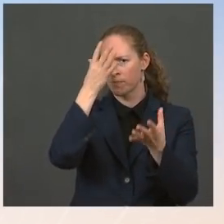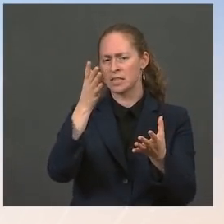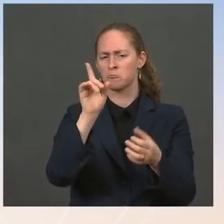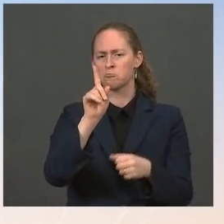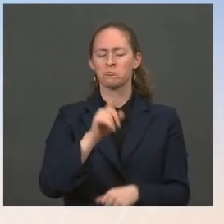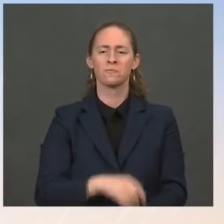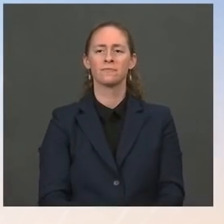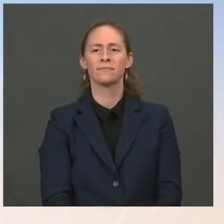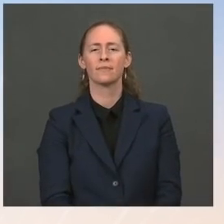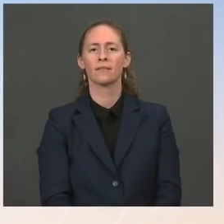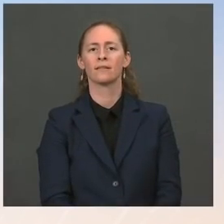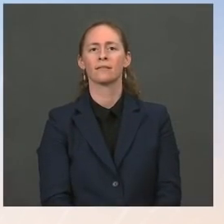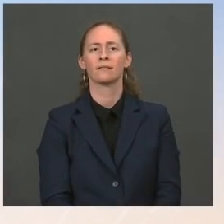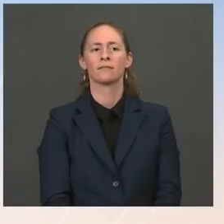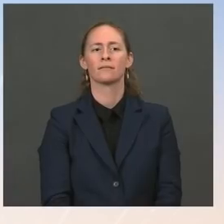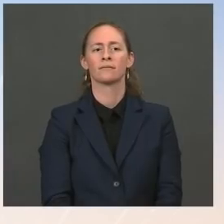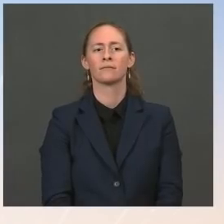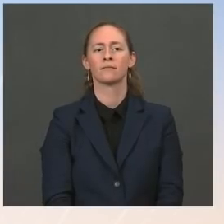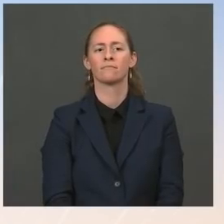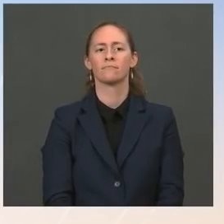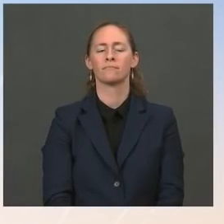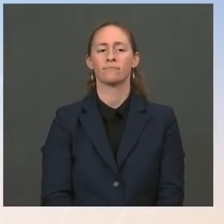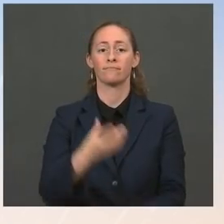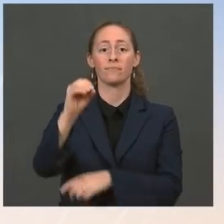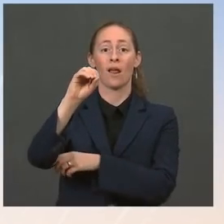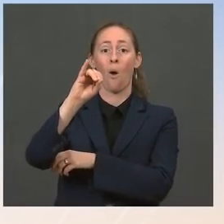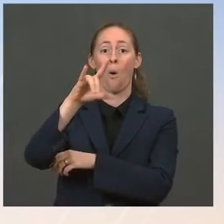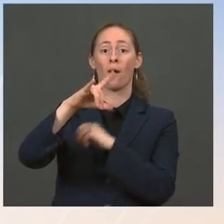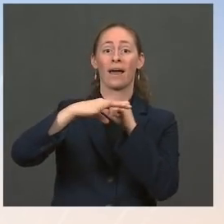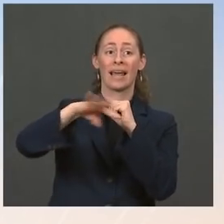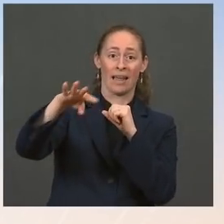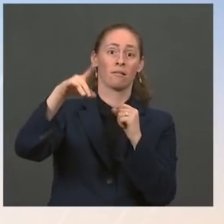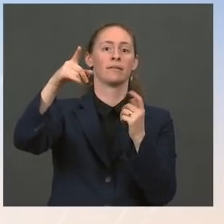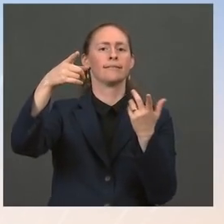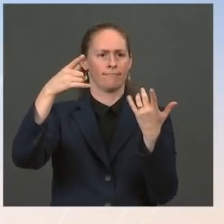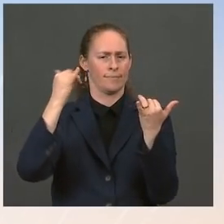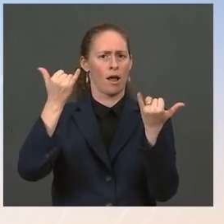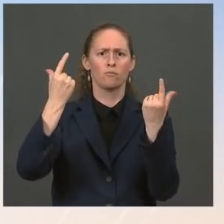On the leak, just so I don't forget to answer this part, it's still under investigation. As you may know, the oil has stopped leaking;